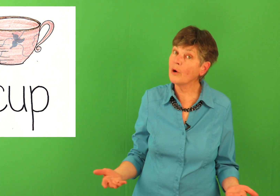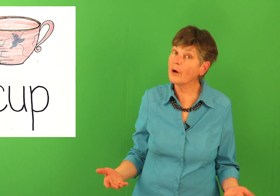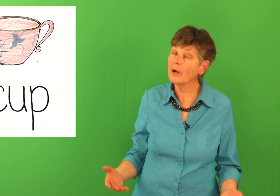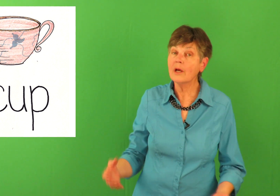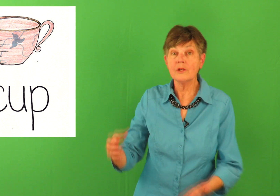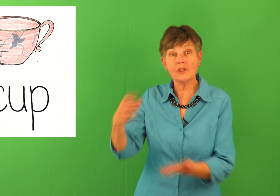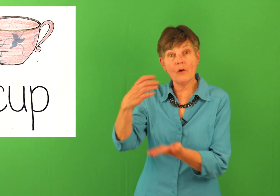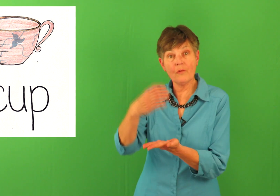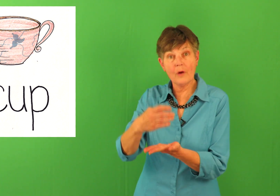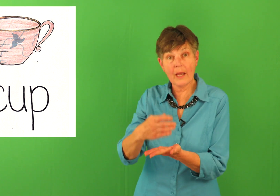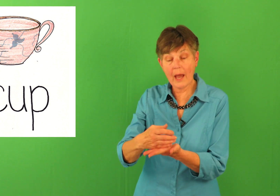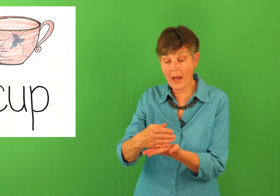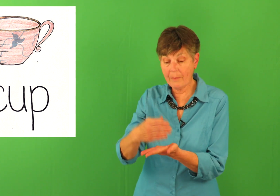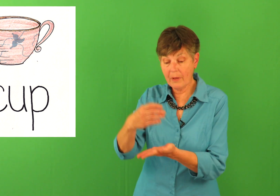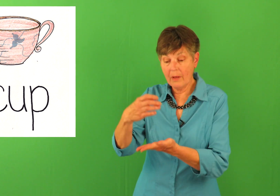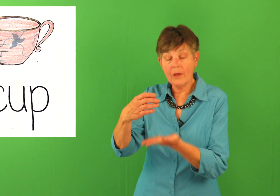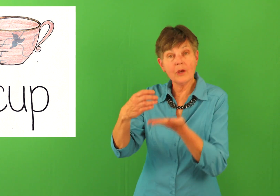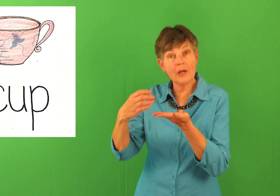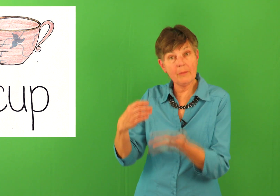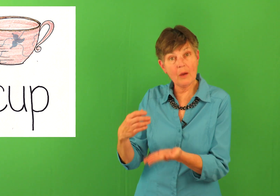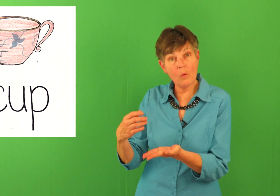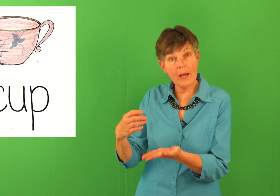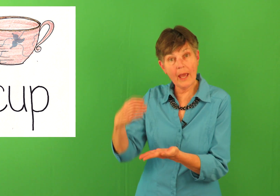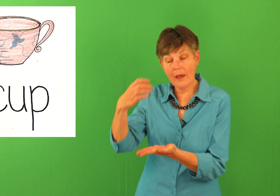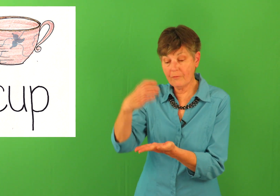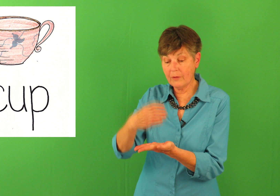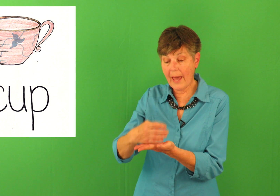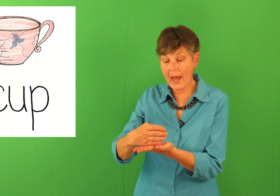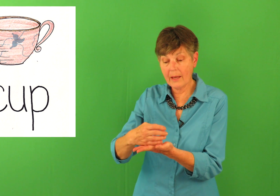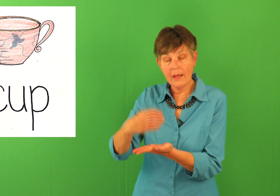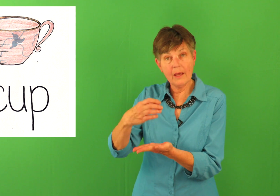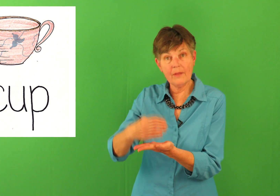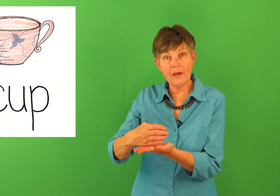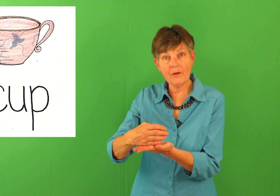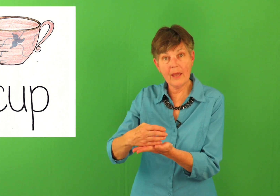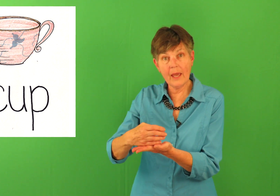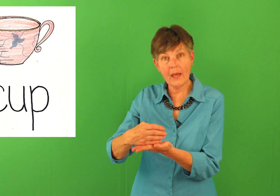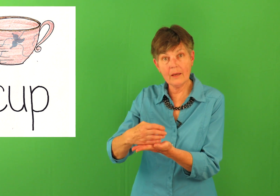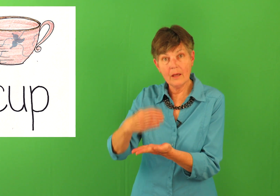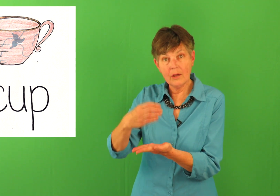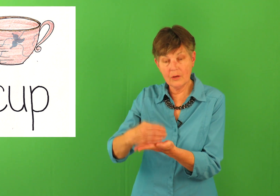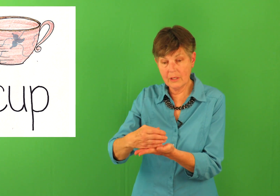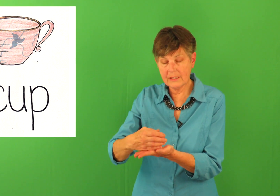so for a cup you're gonna make one hand flat and the other hand you're it's like